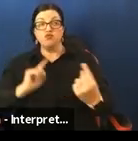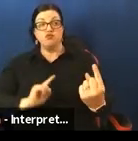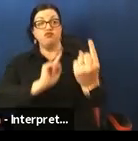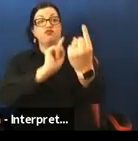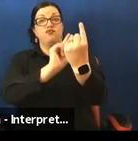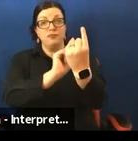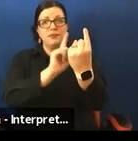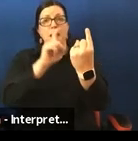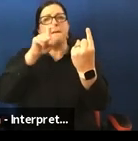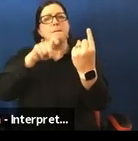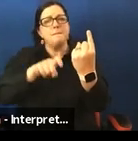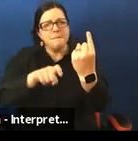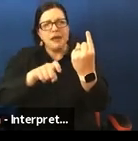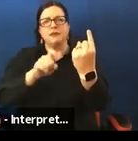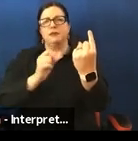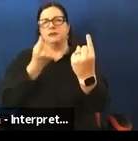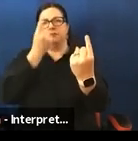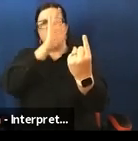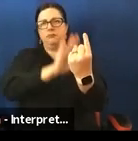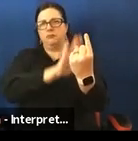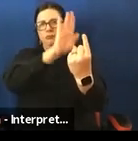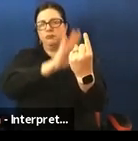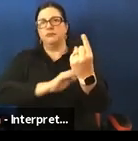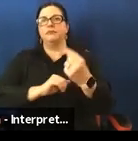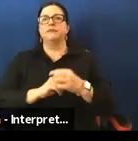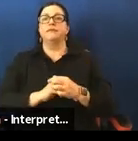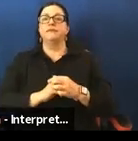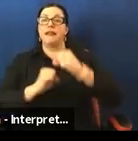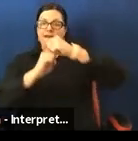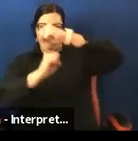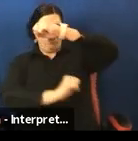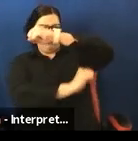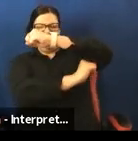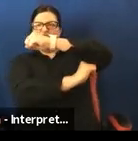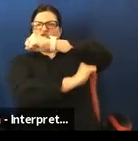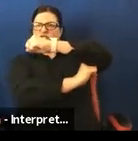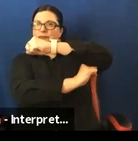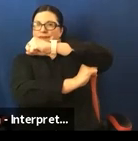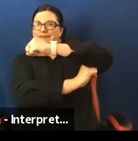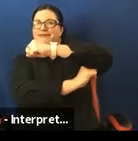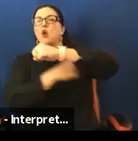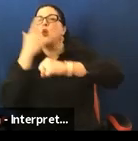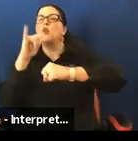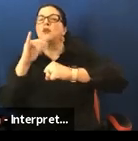Jason Williams: It's just like an a good building. If you have a poor foundation or it's uneven. The way that the building.